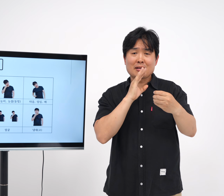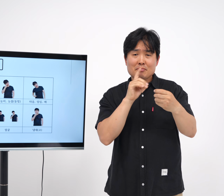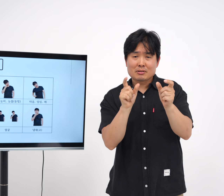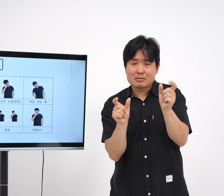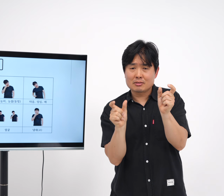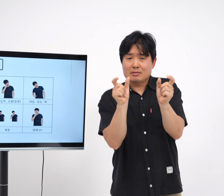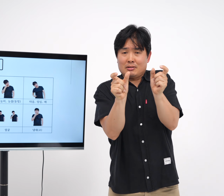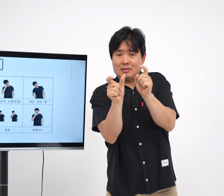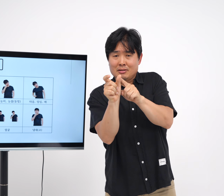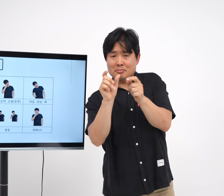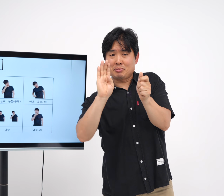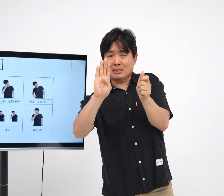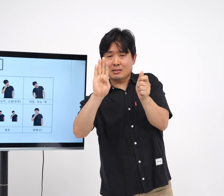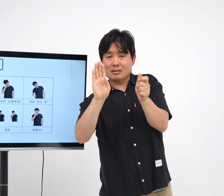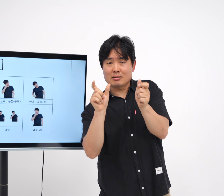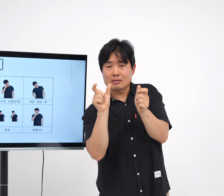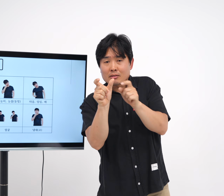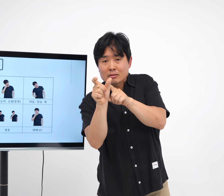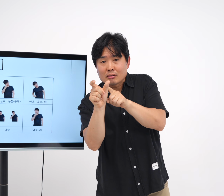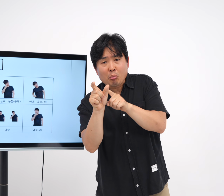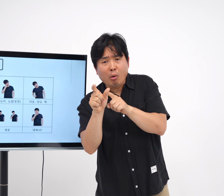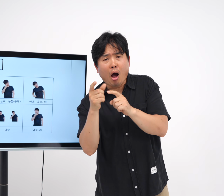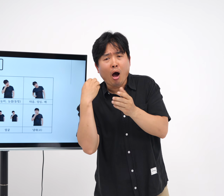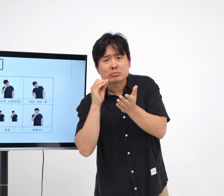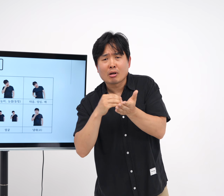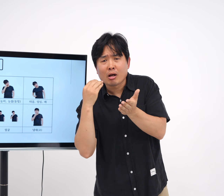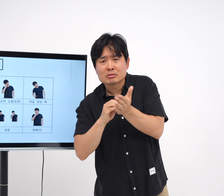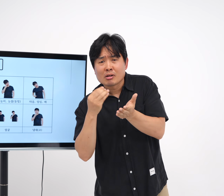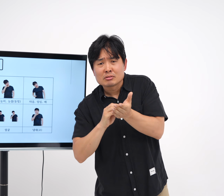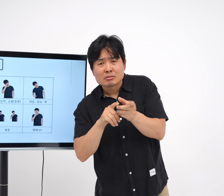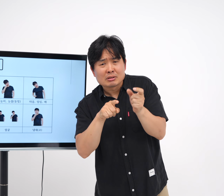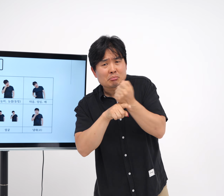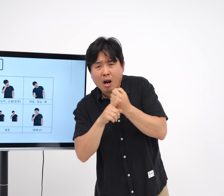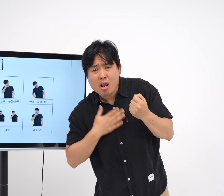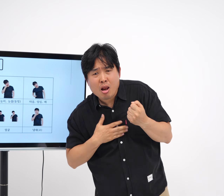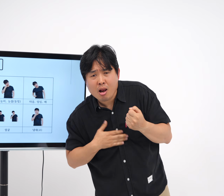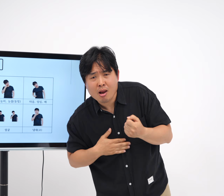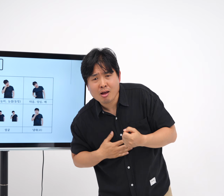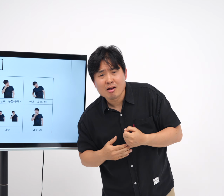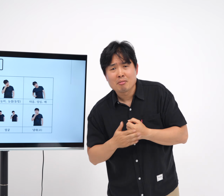A + B retains its meaning as we know it, and